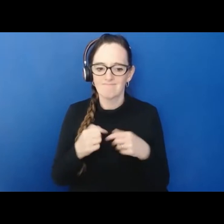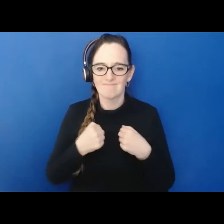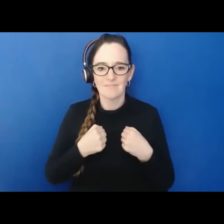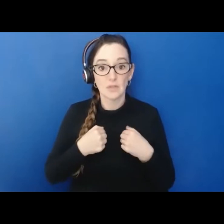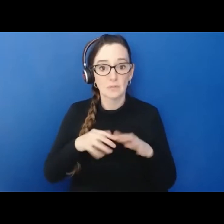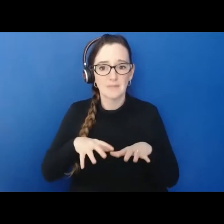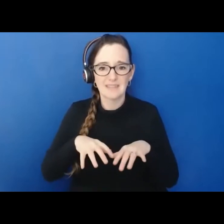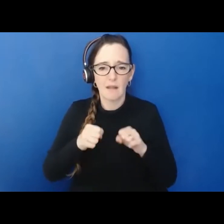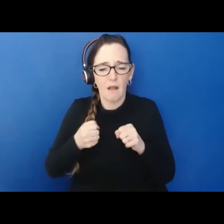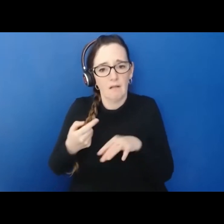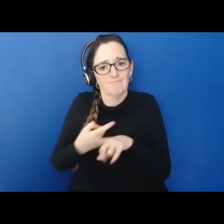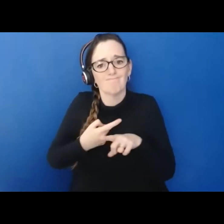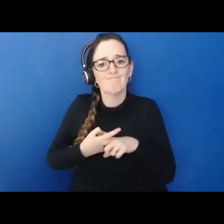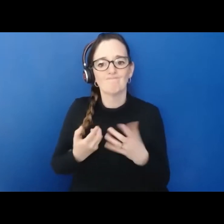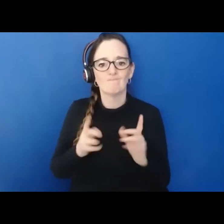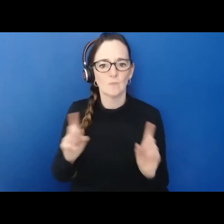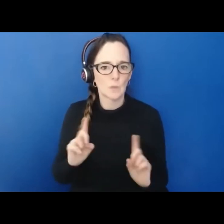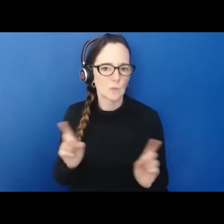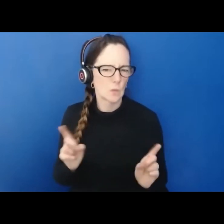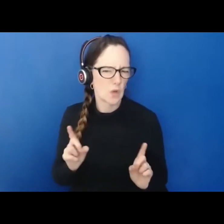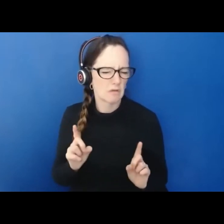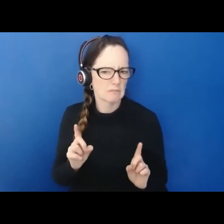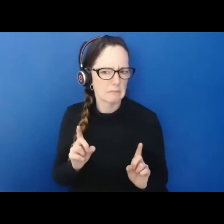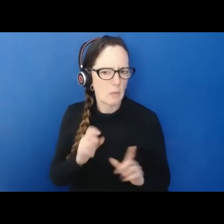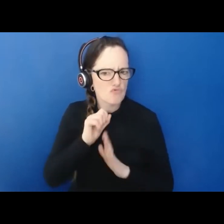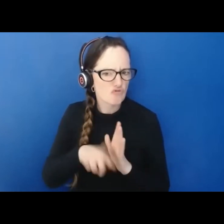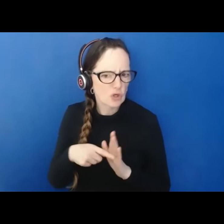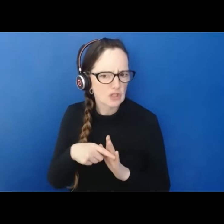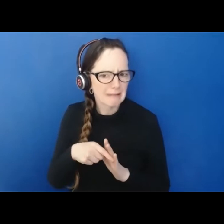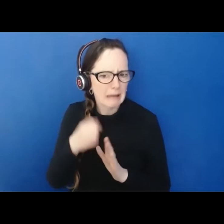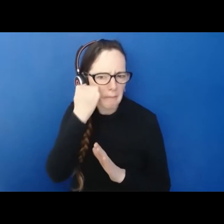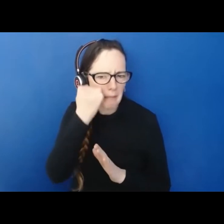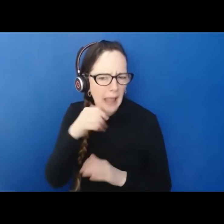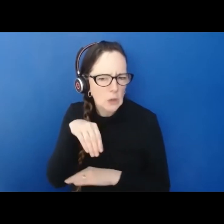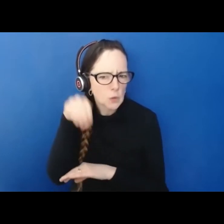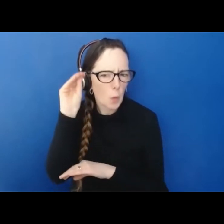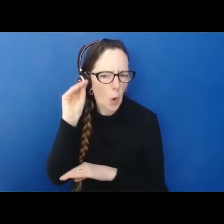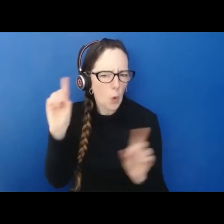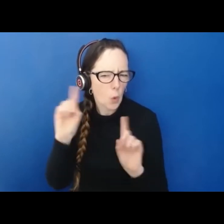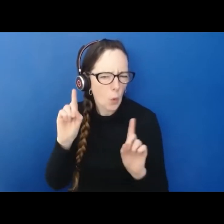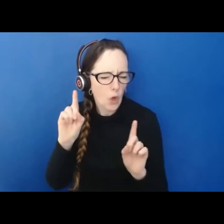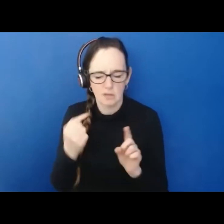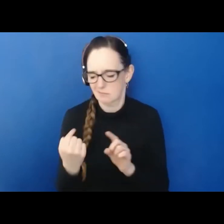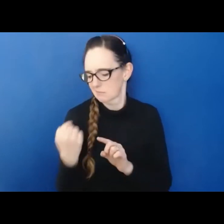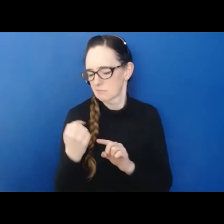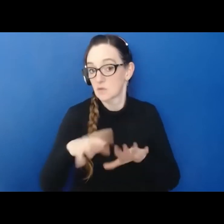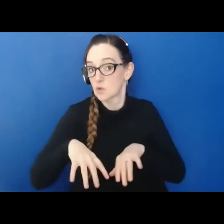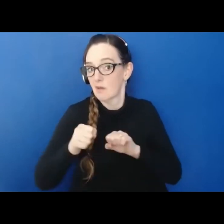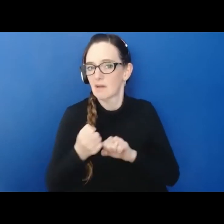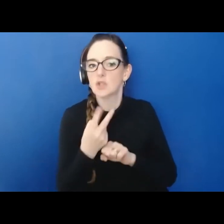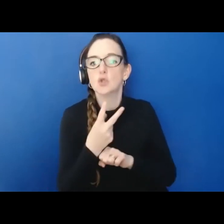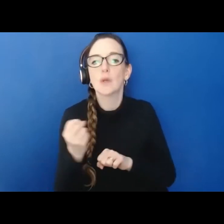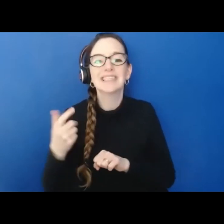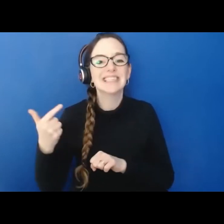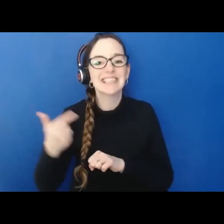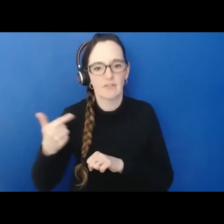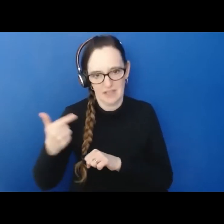a little bit about what is Black Swan. Black Swan started in 2017 and actually came